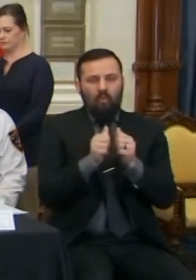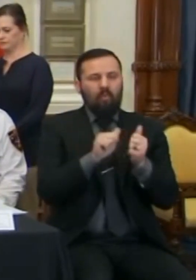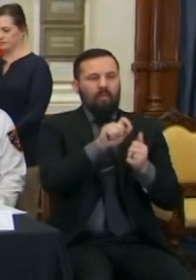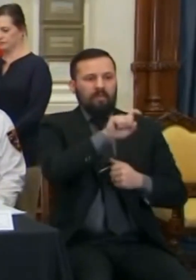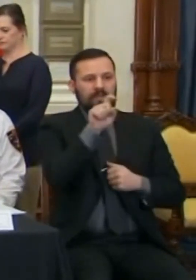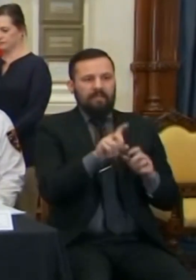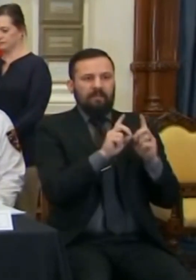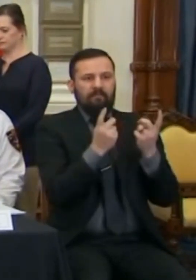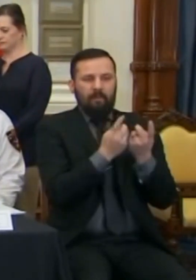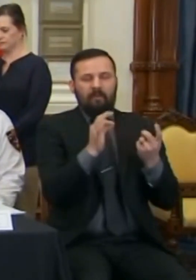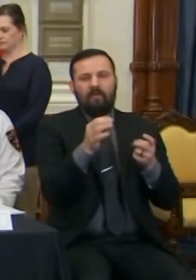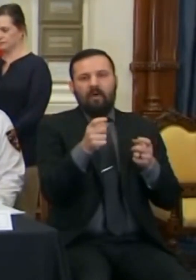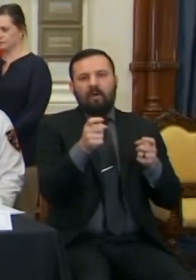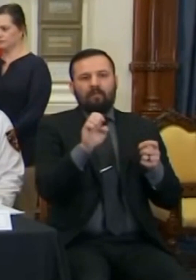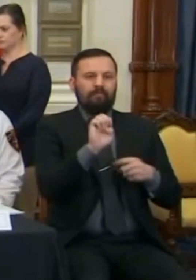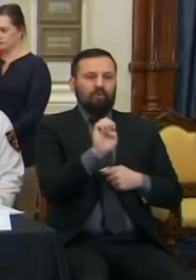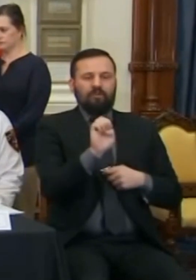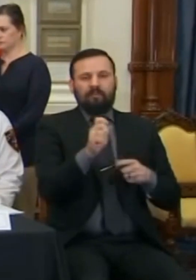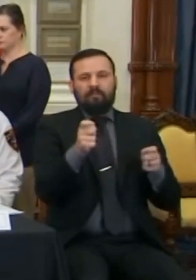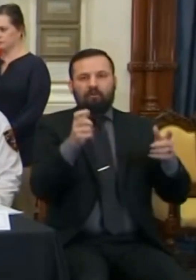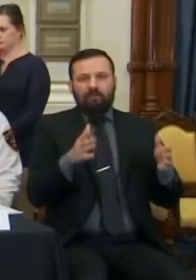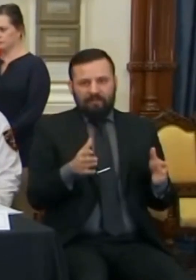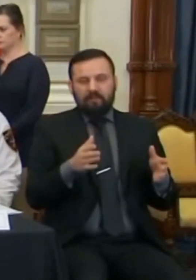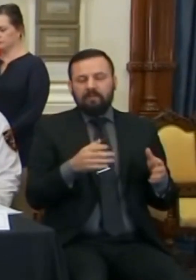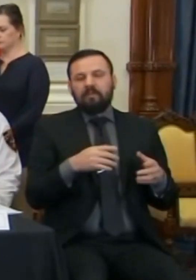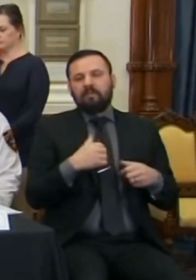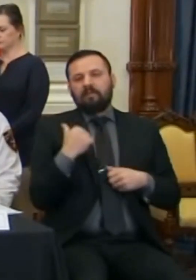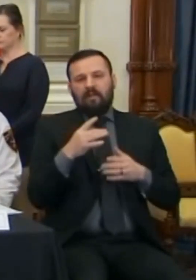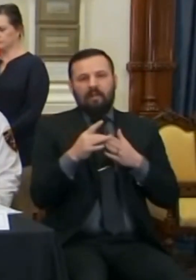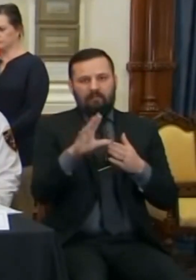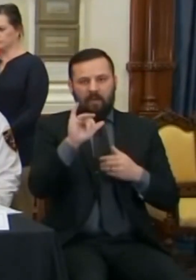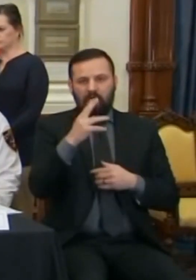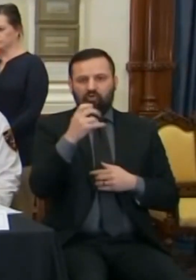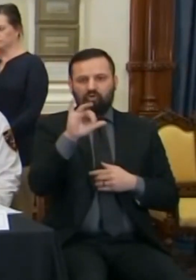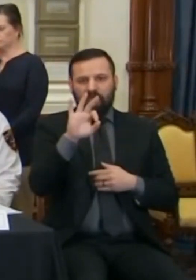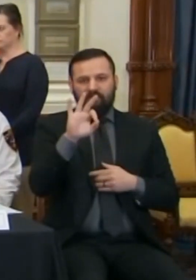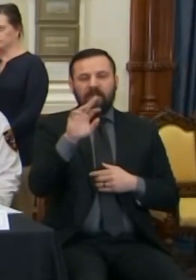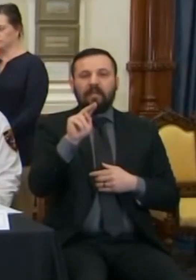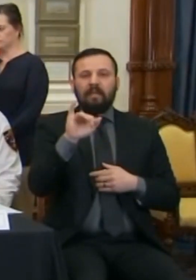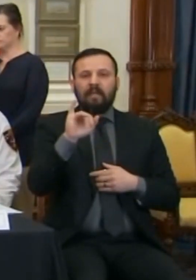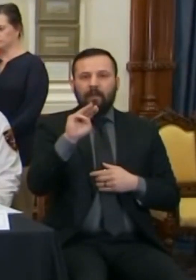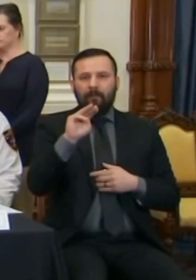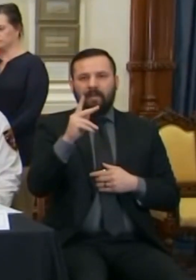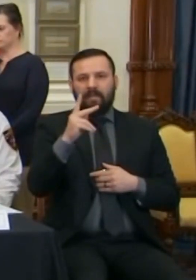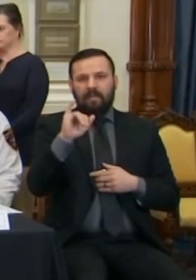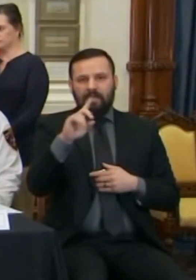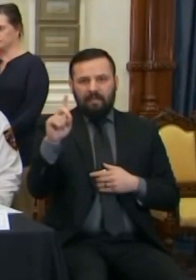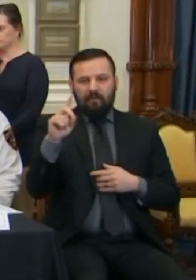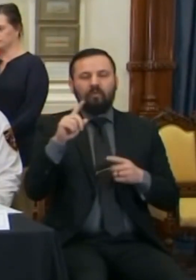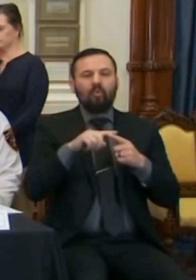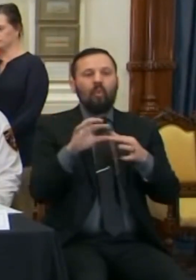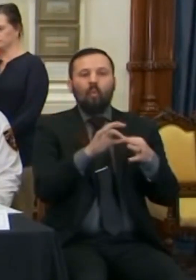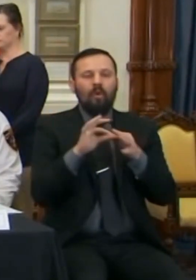Management and led by Chief Tim kid to coordinate the state's response to Cobra